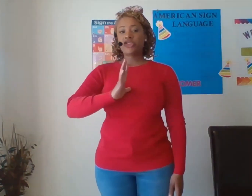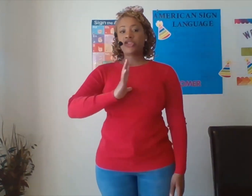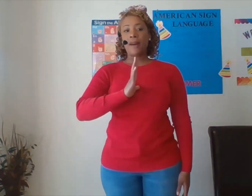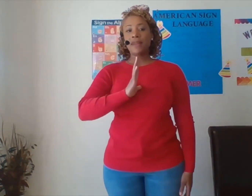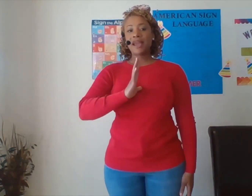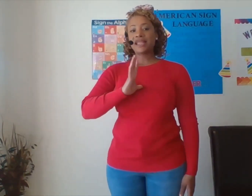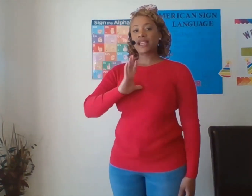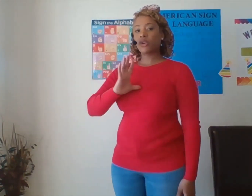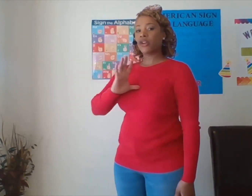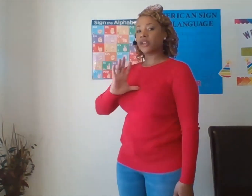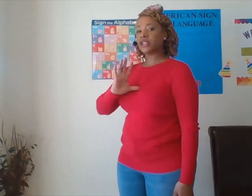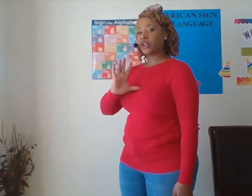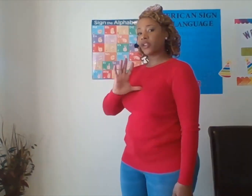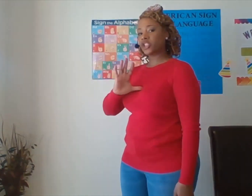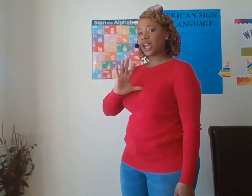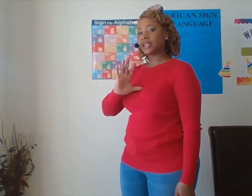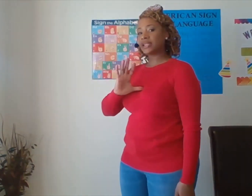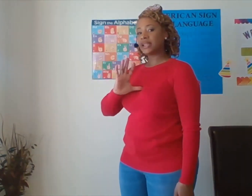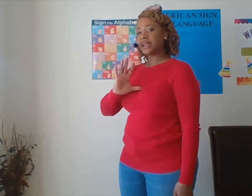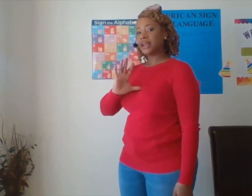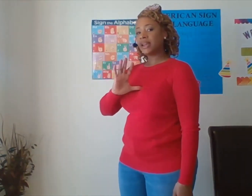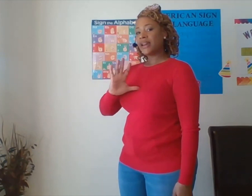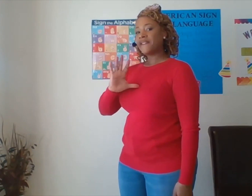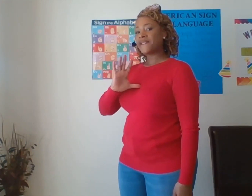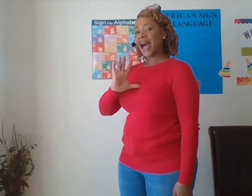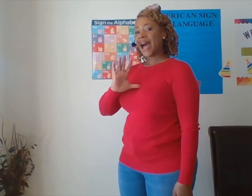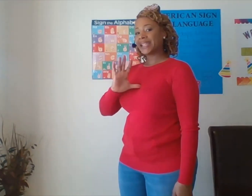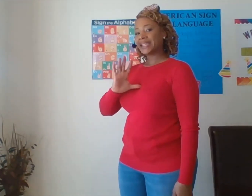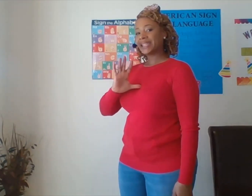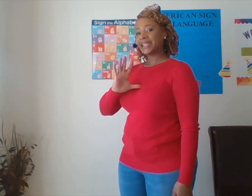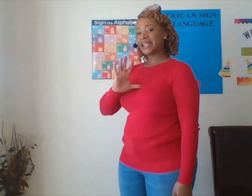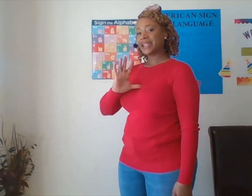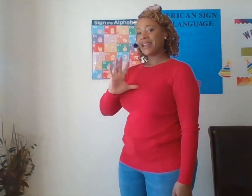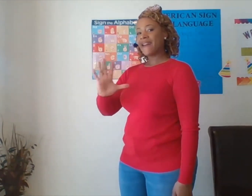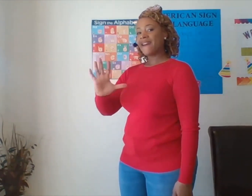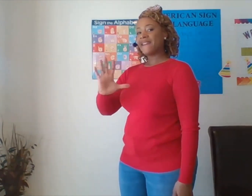thumb in the center or the center of your chest fine